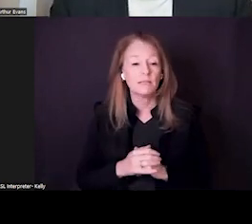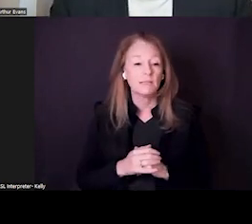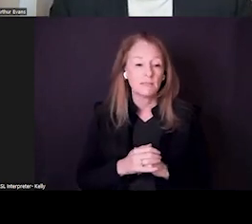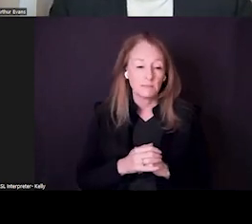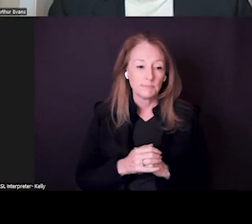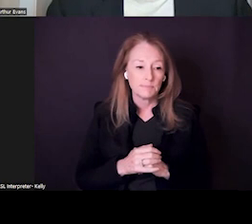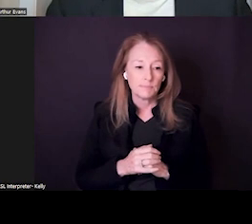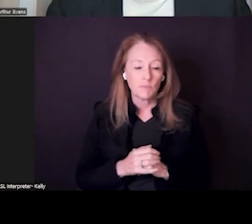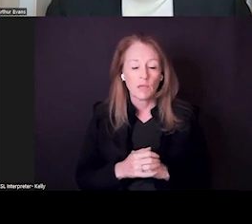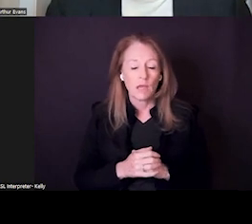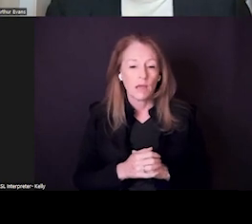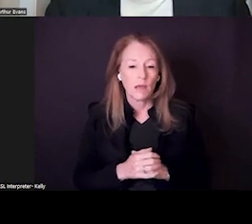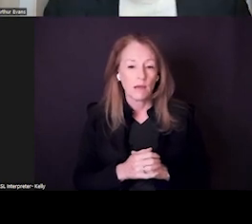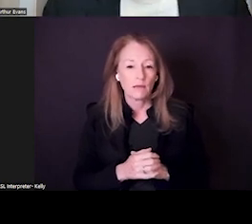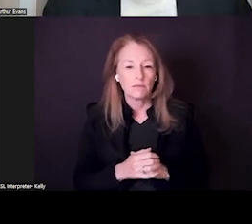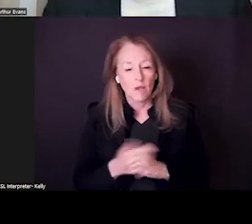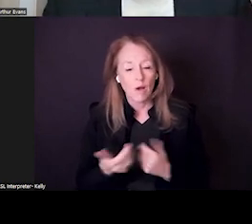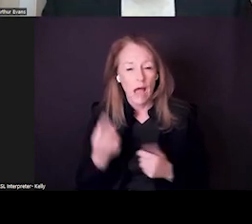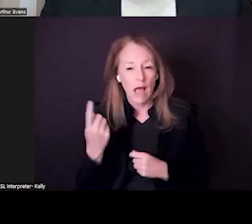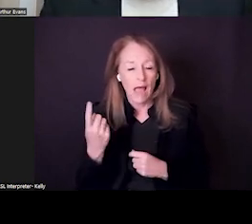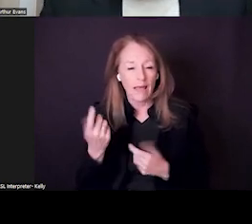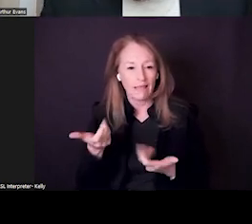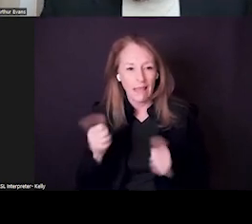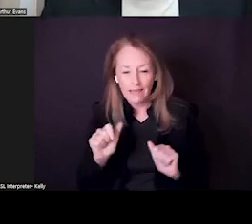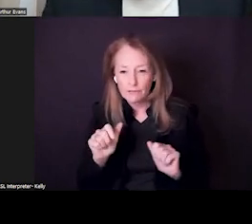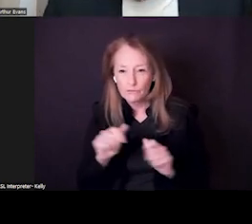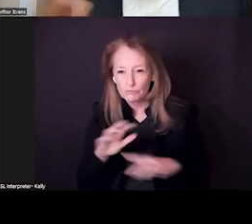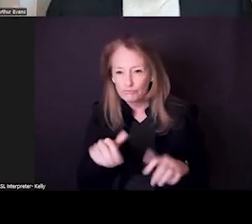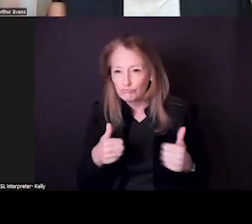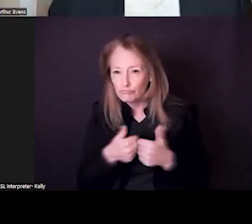TO BE A LITTLE BIT PROVOCATIVE WHEN I TALK FOR THE REASON THAT